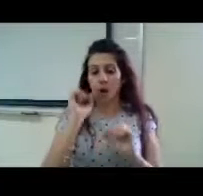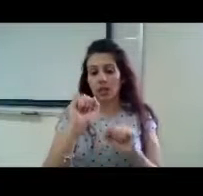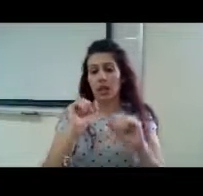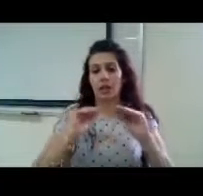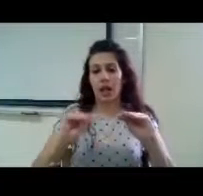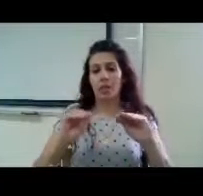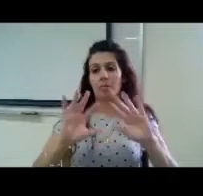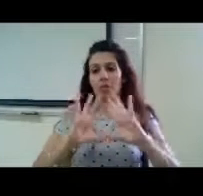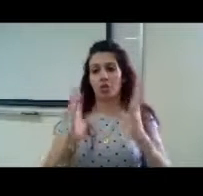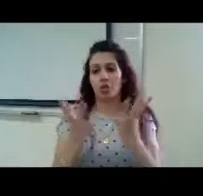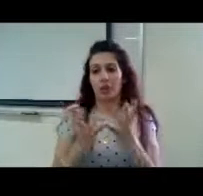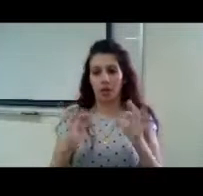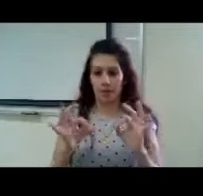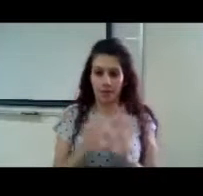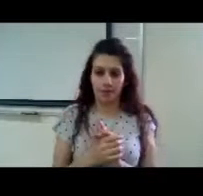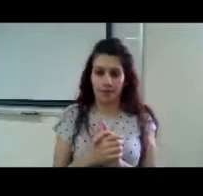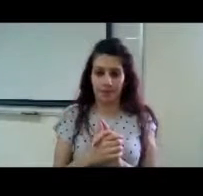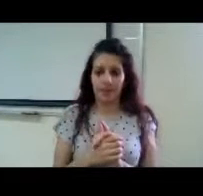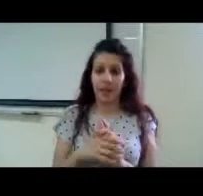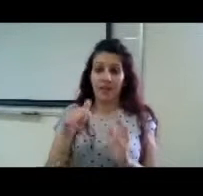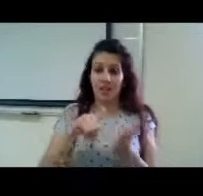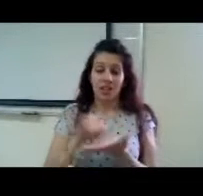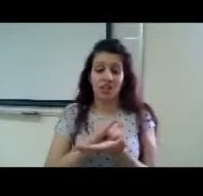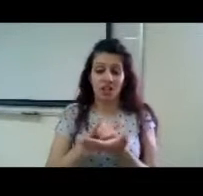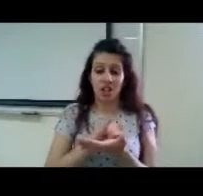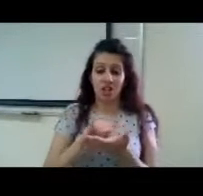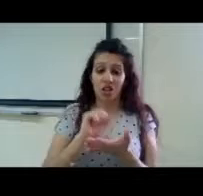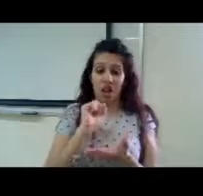Adele strategy Lashley and the tournament damage Adam saw the cattle